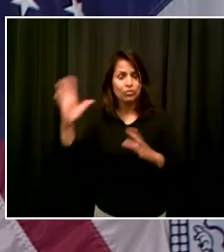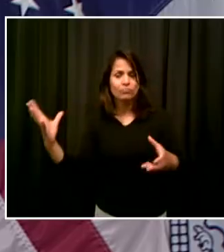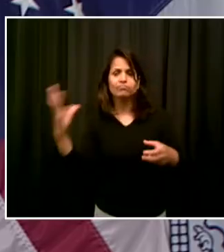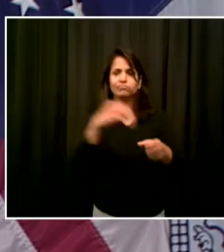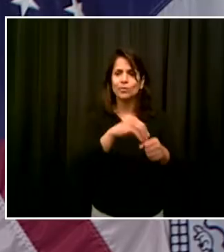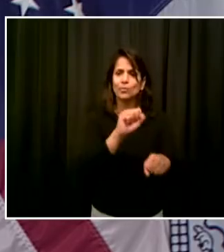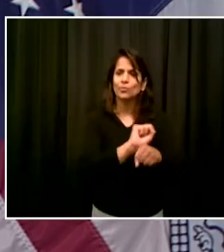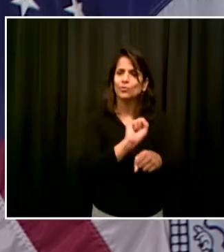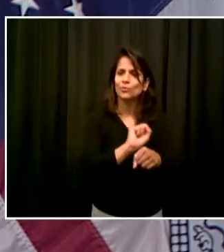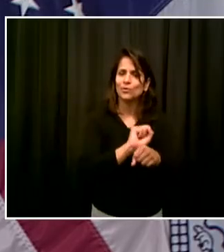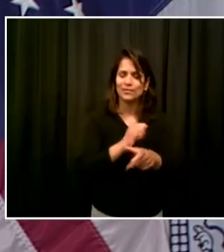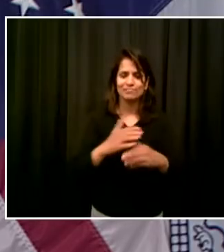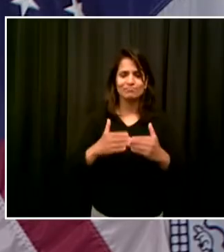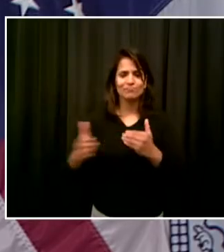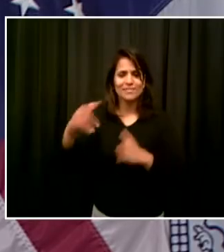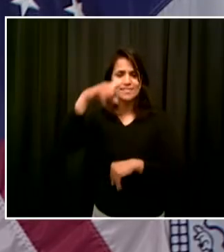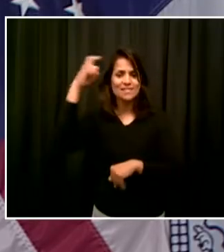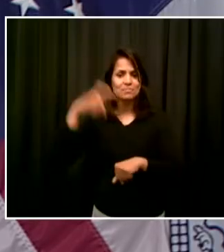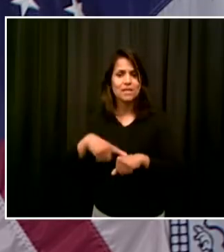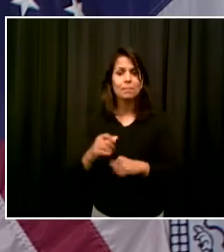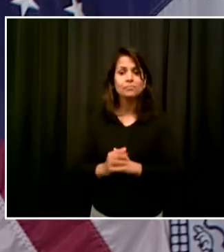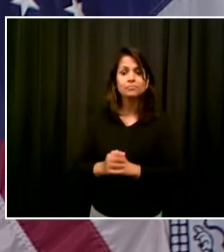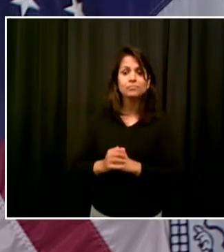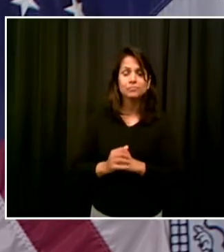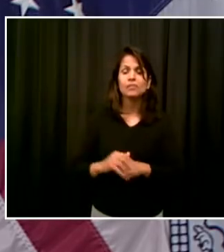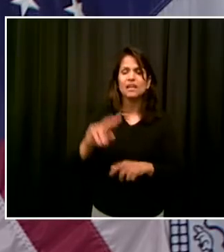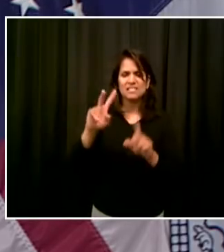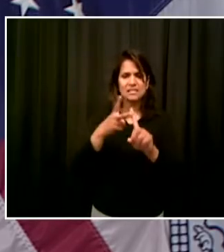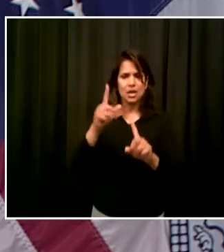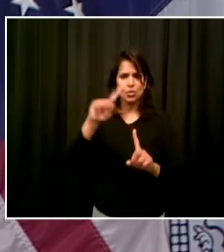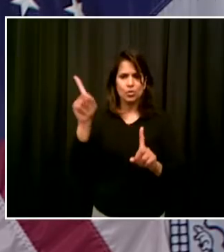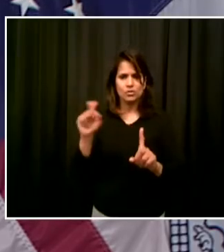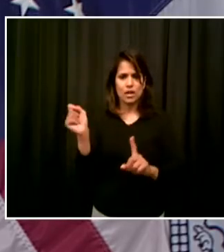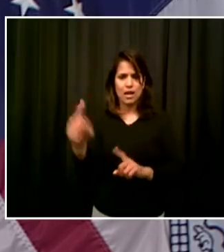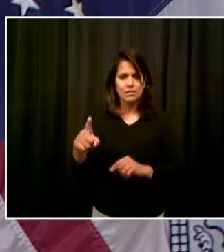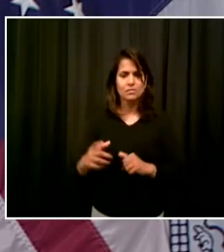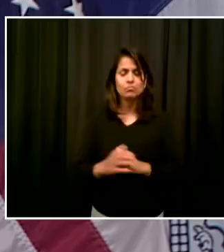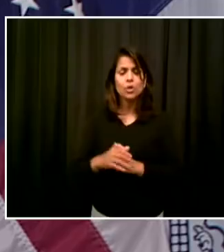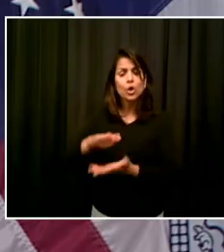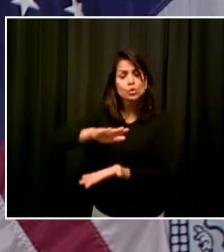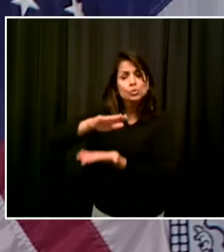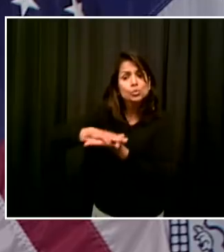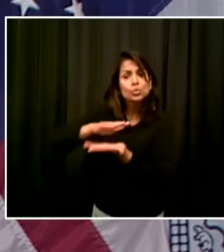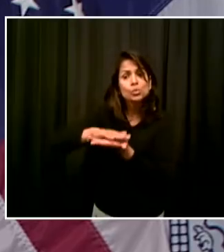CHRISTINA, DO YOU HAVE A FOLLOW-UP? REGARDING THE TRANSFER OF